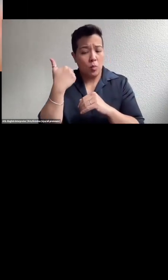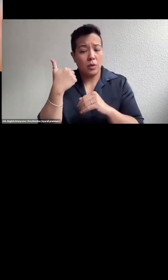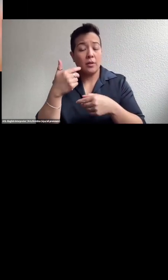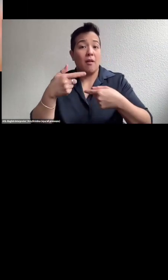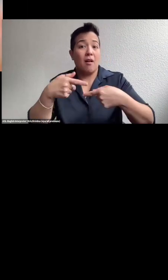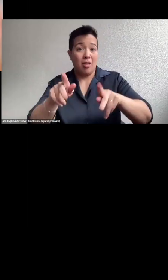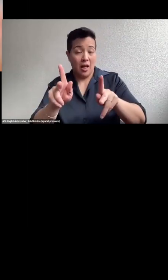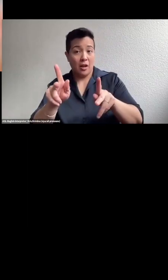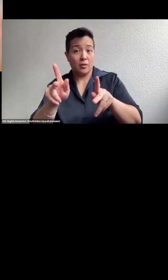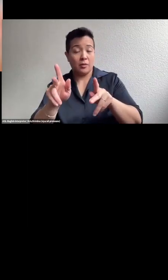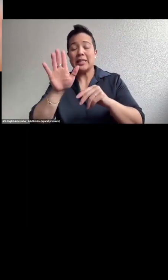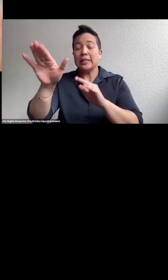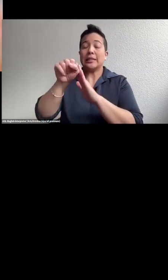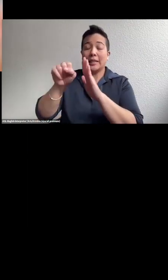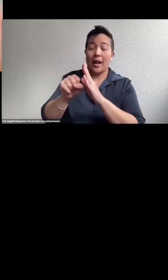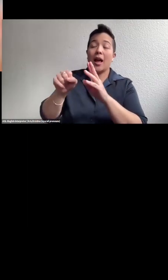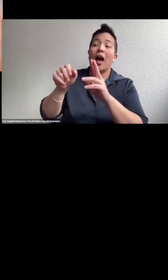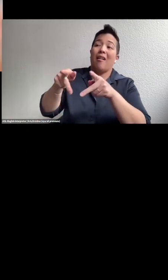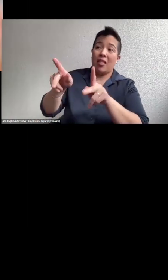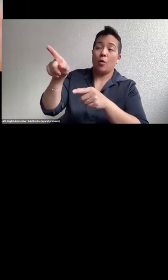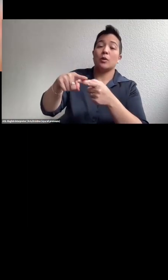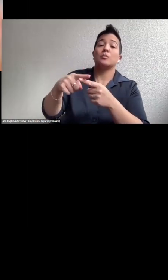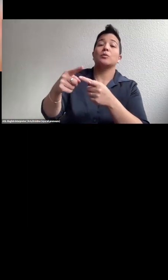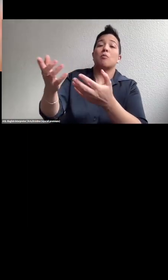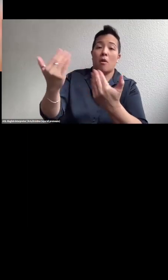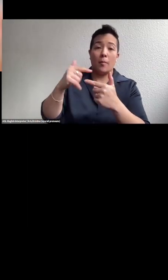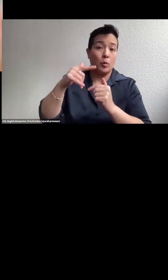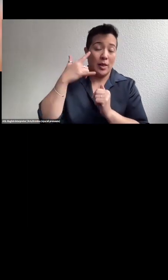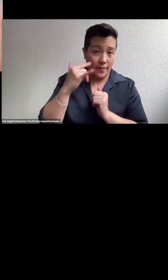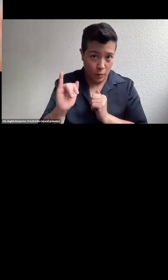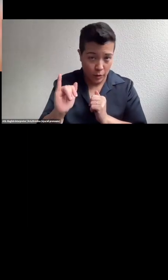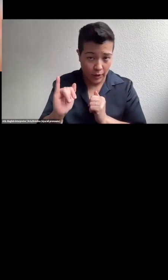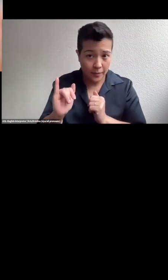his state allowed him to come to California in 2024